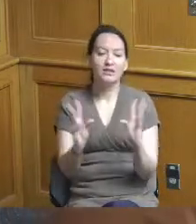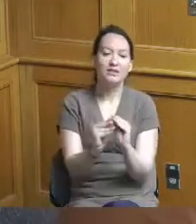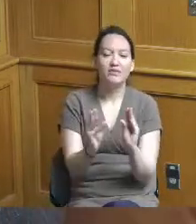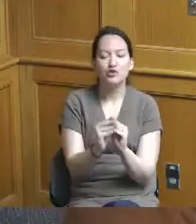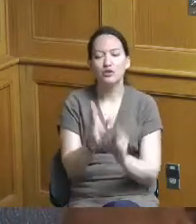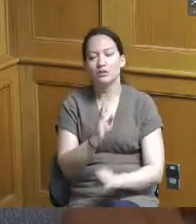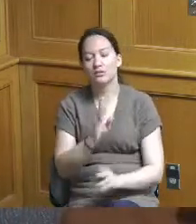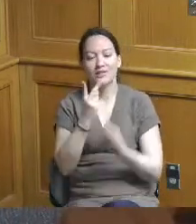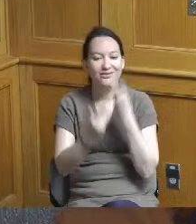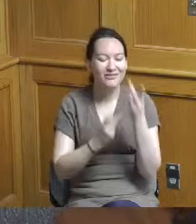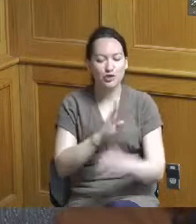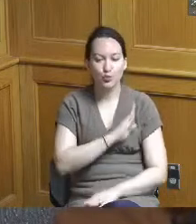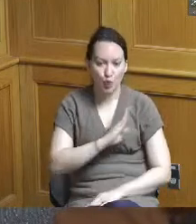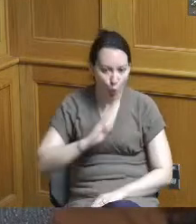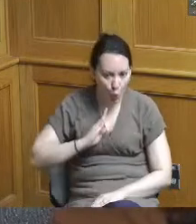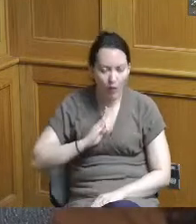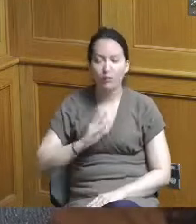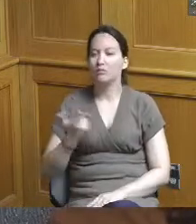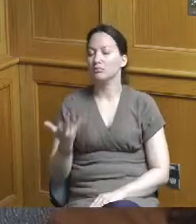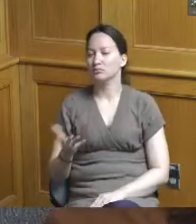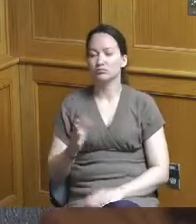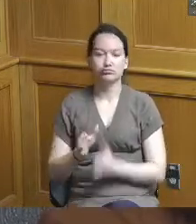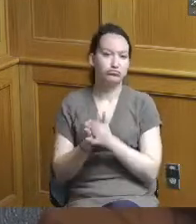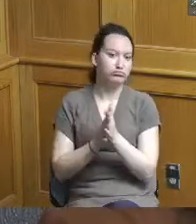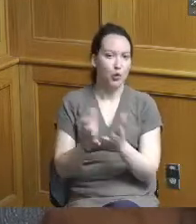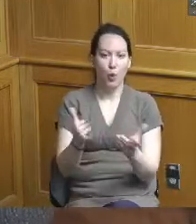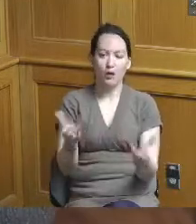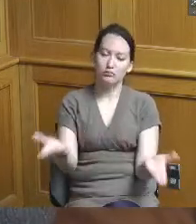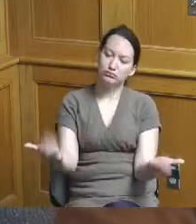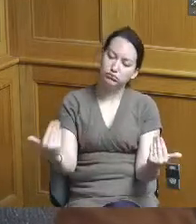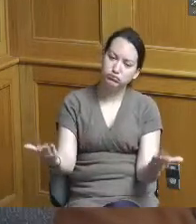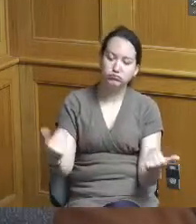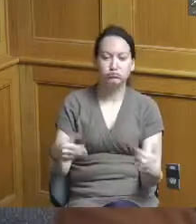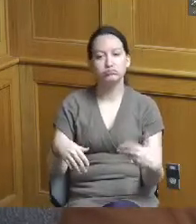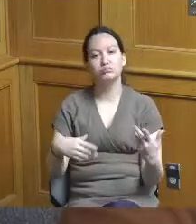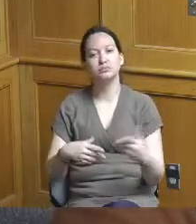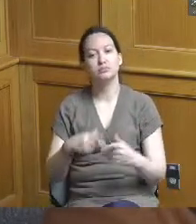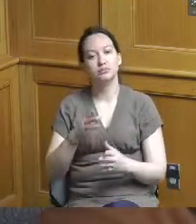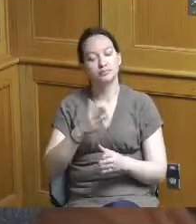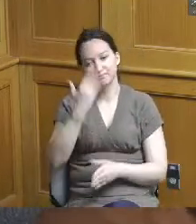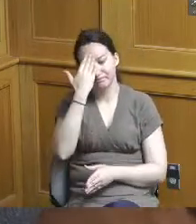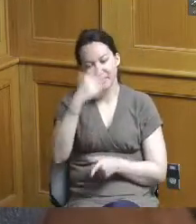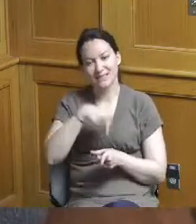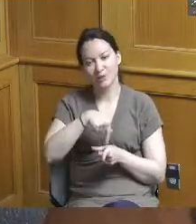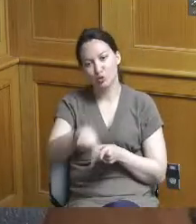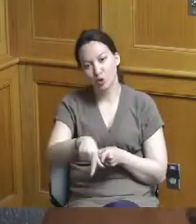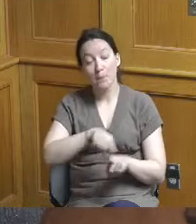that's great we go after conventions I'm very familiar with this industry but we are leaving